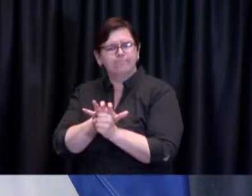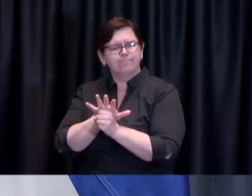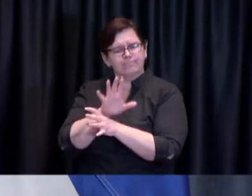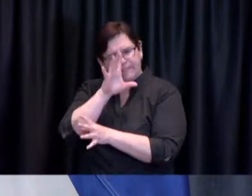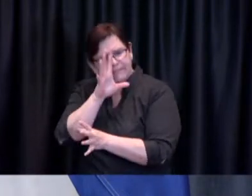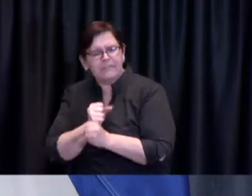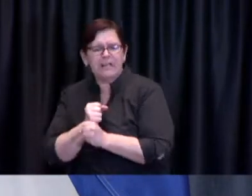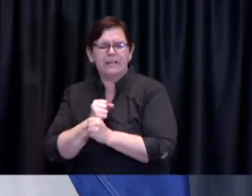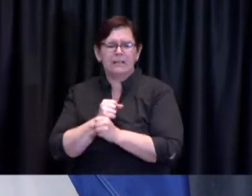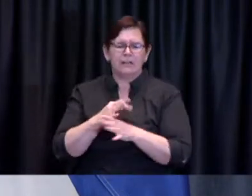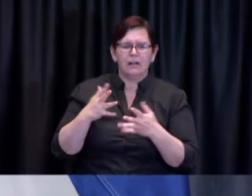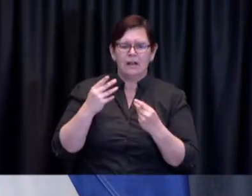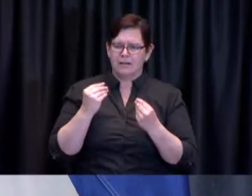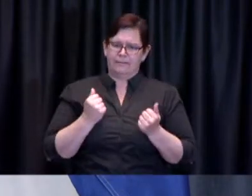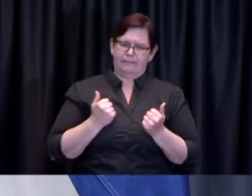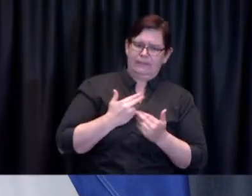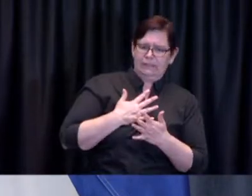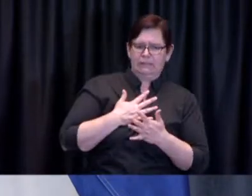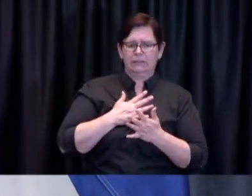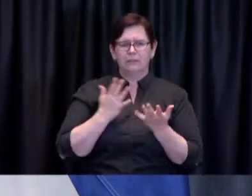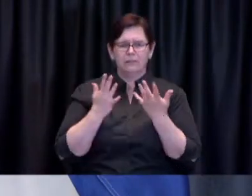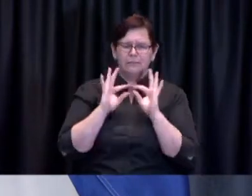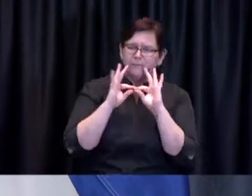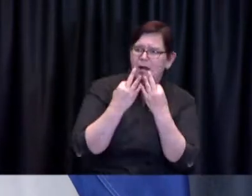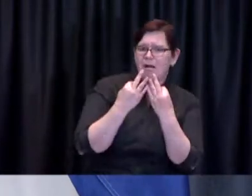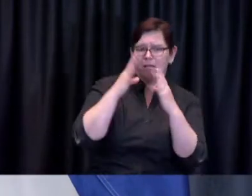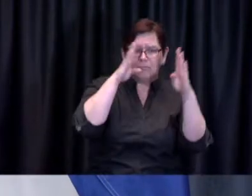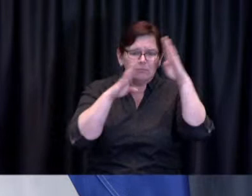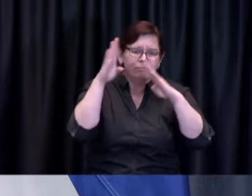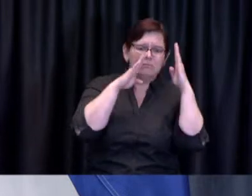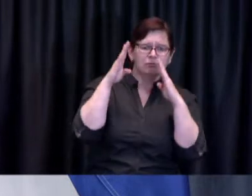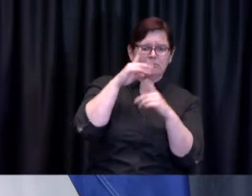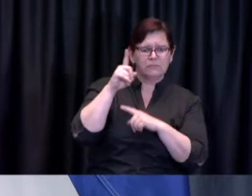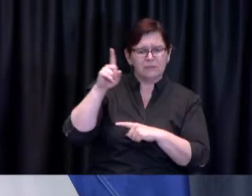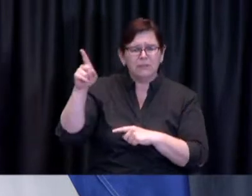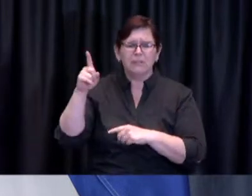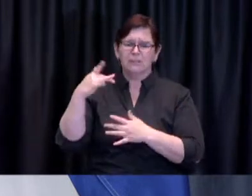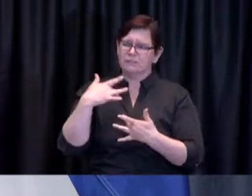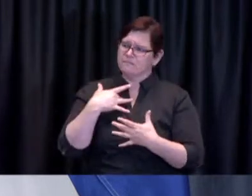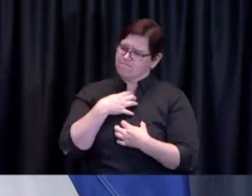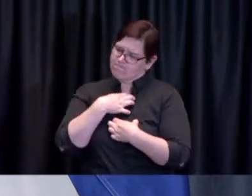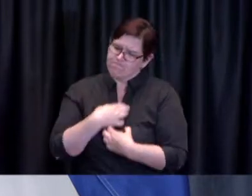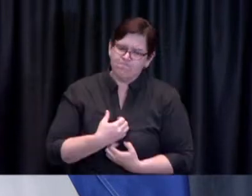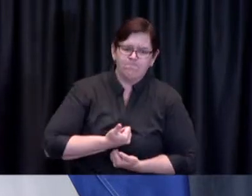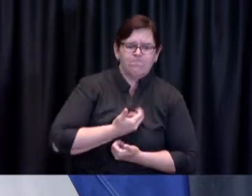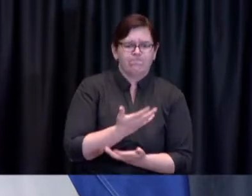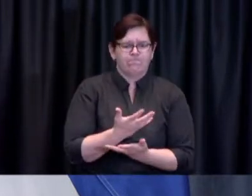and they feel very passionately about this issue my job as mayor is to make sure that here